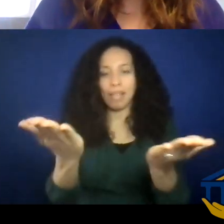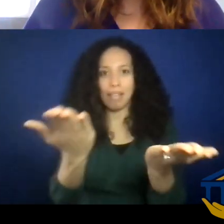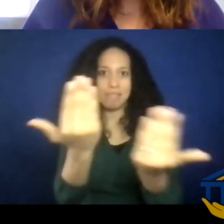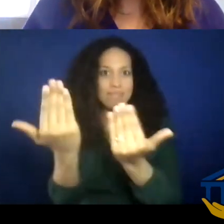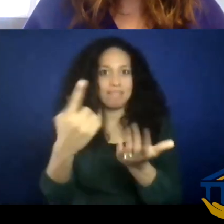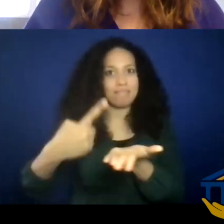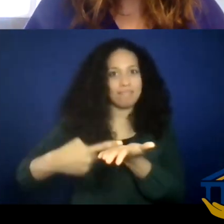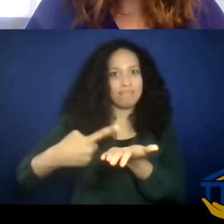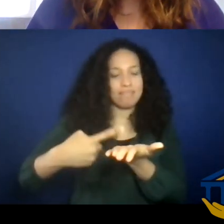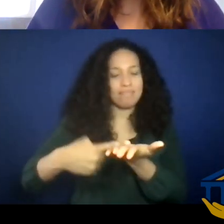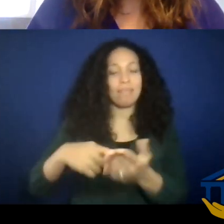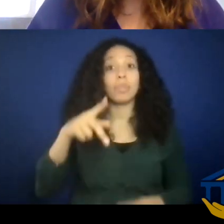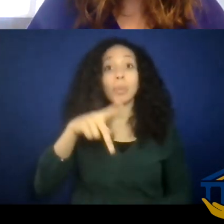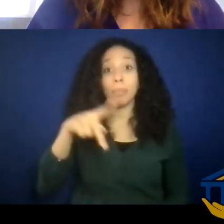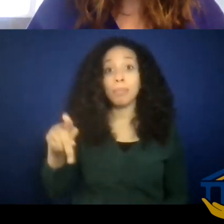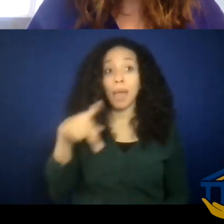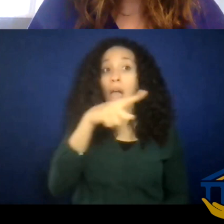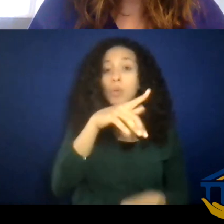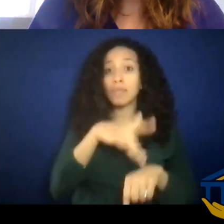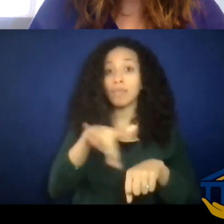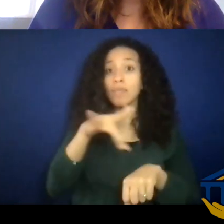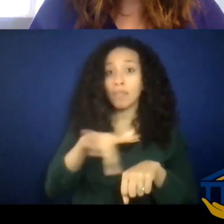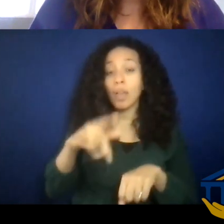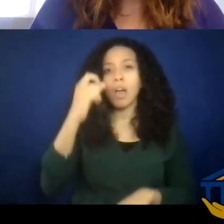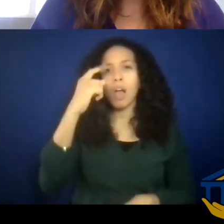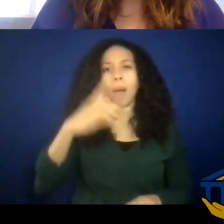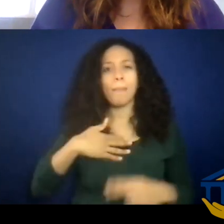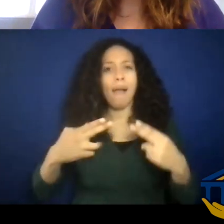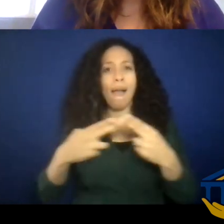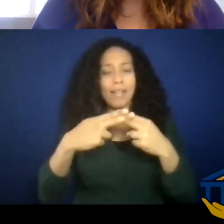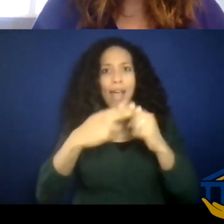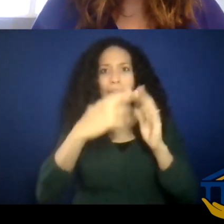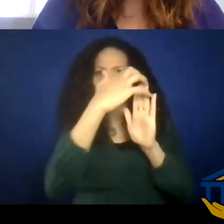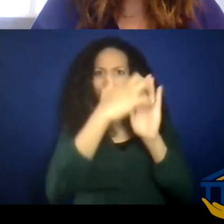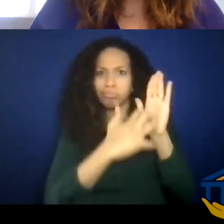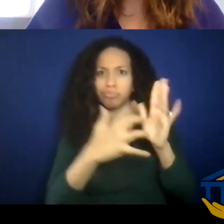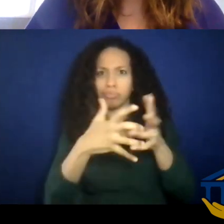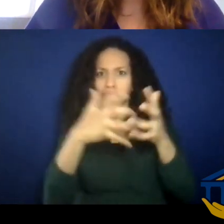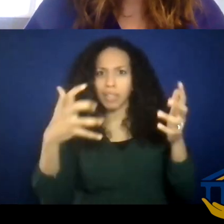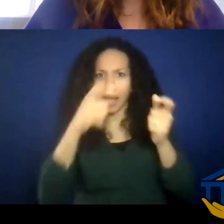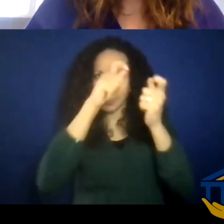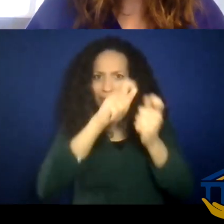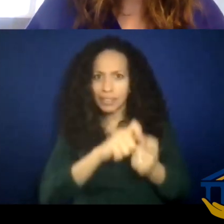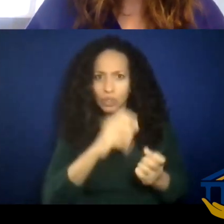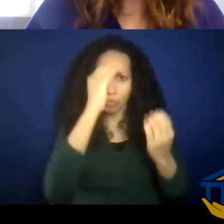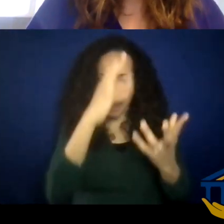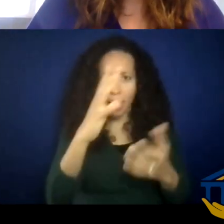slides detailed so that parents, you can keep this as a resource, hopefully, to refer back to